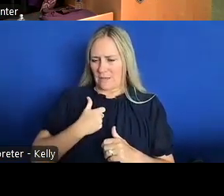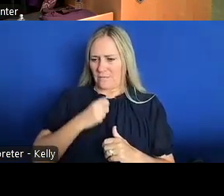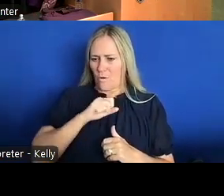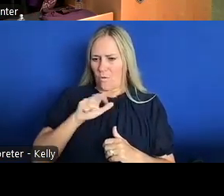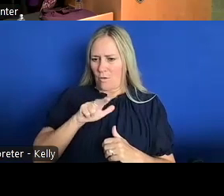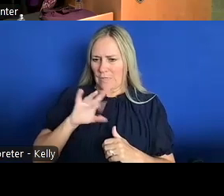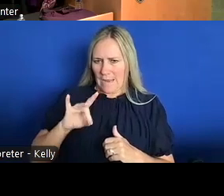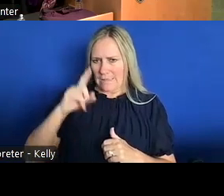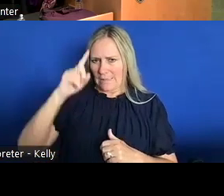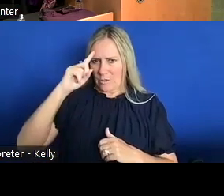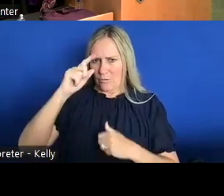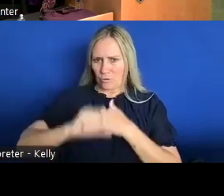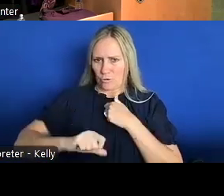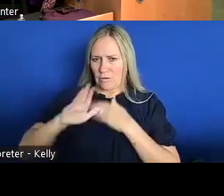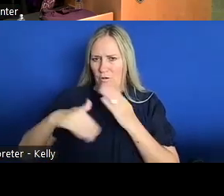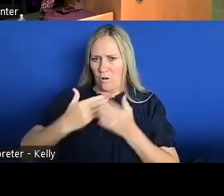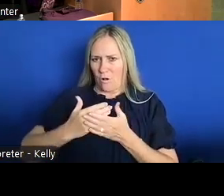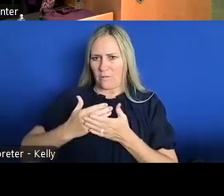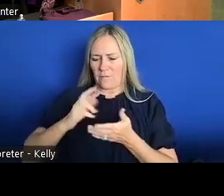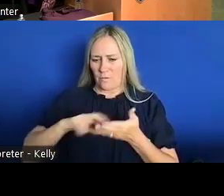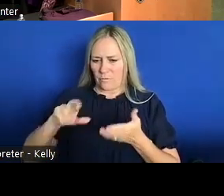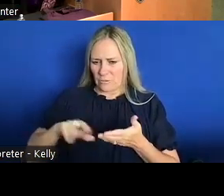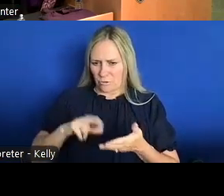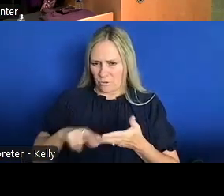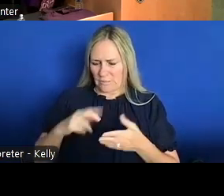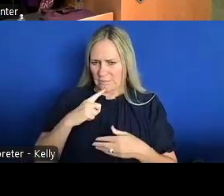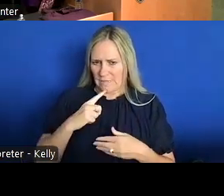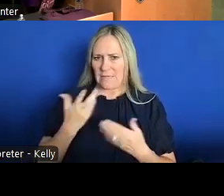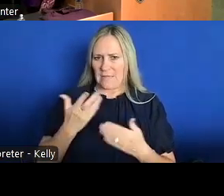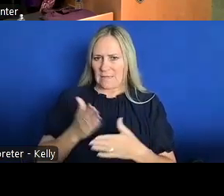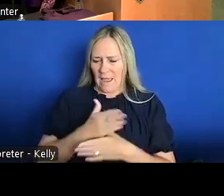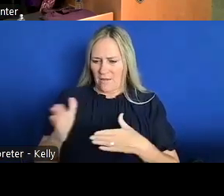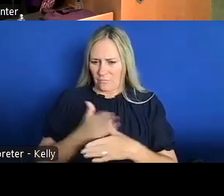been done tells me the averages of how long I can EXP ECT I don't know what to do should